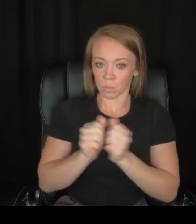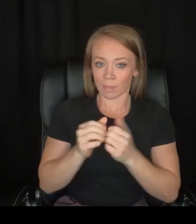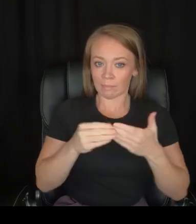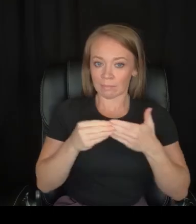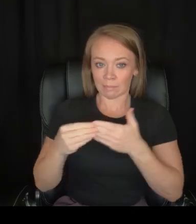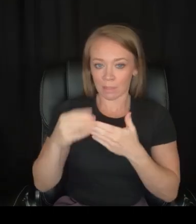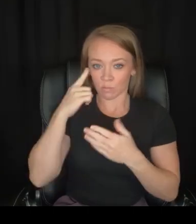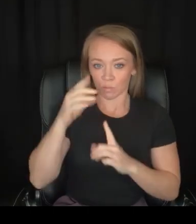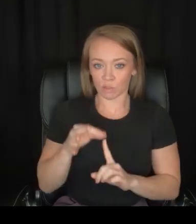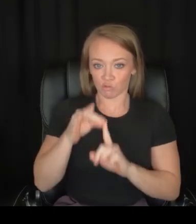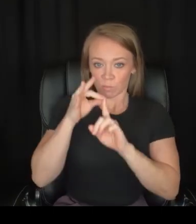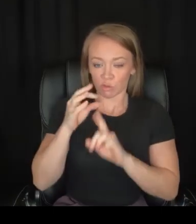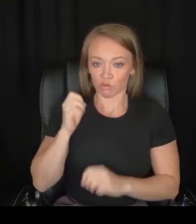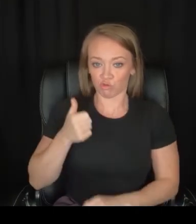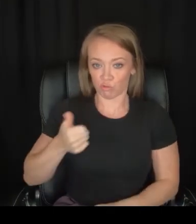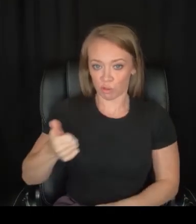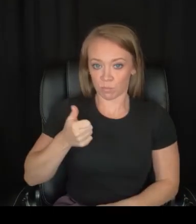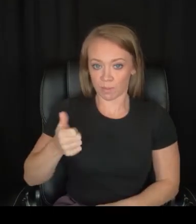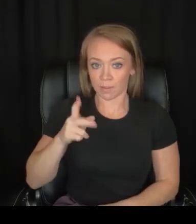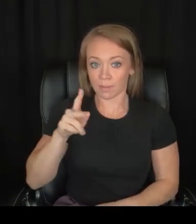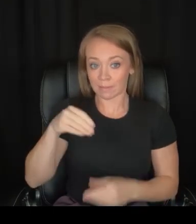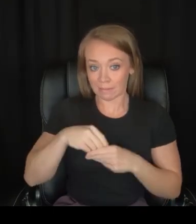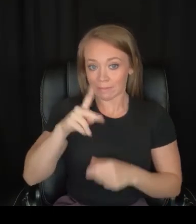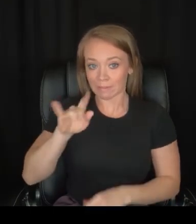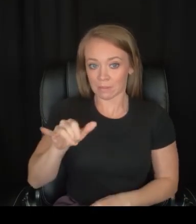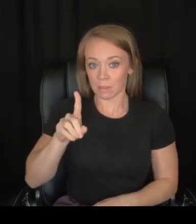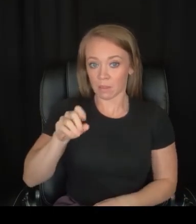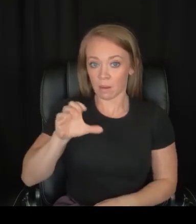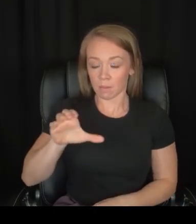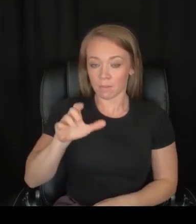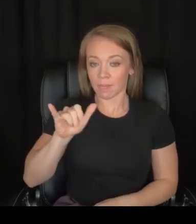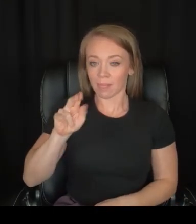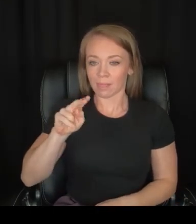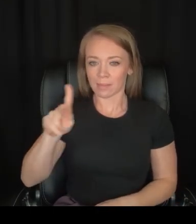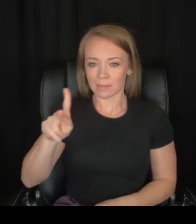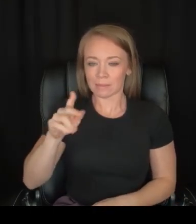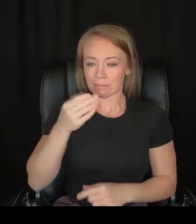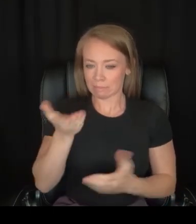Special Transportation in Kentucky document linked here that covers a